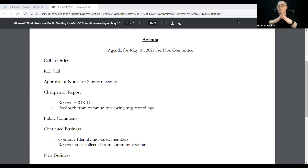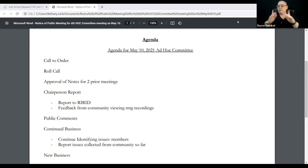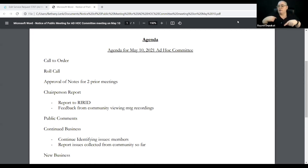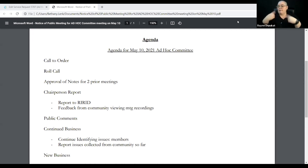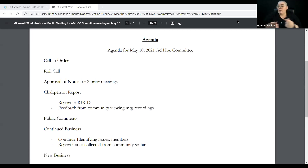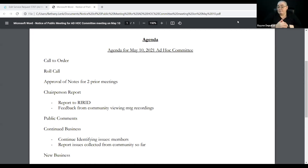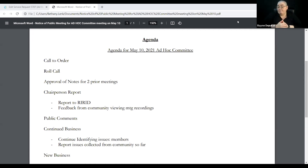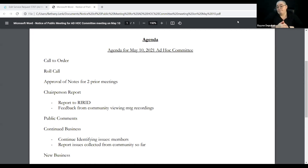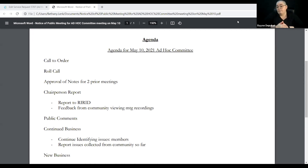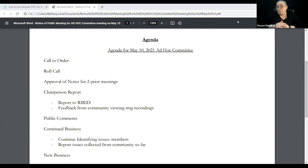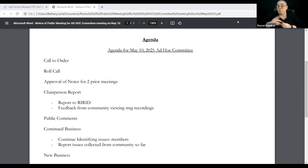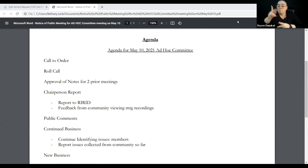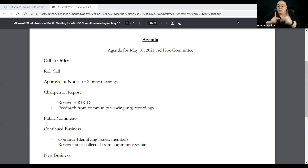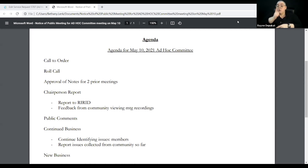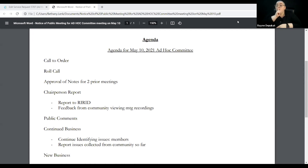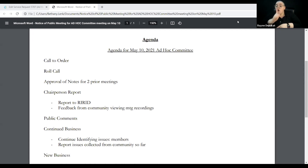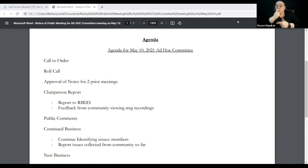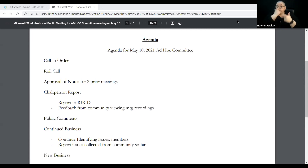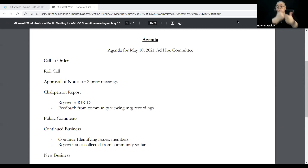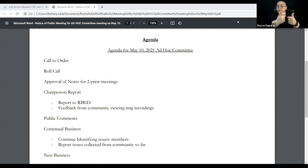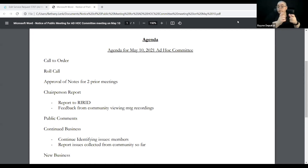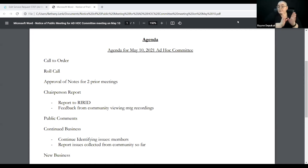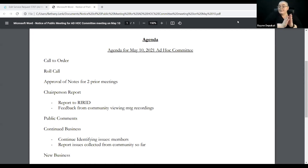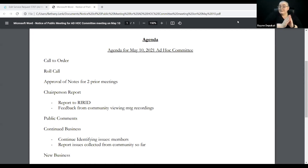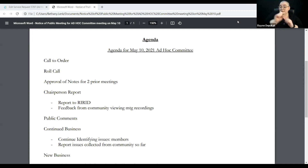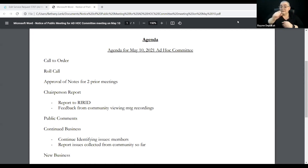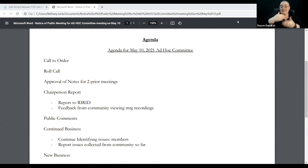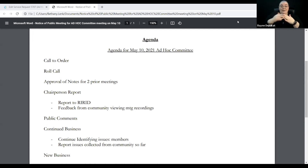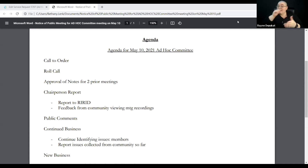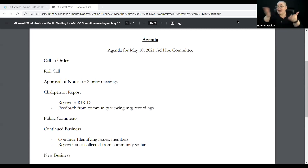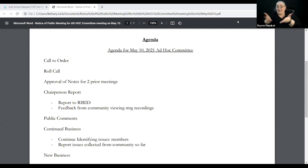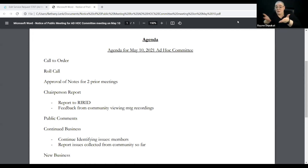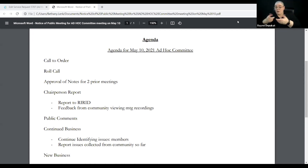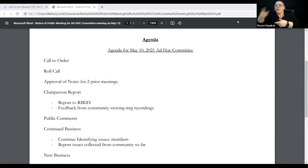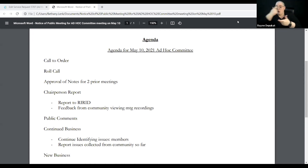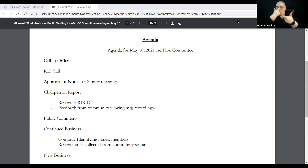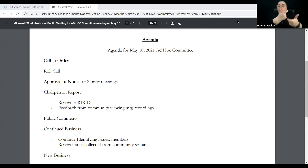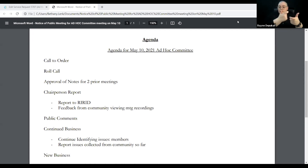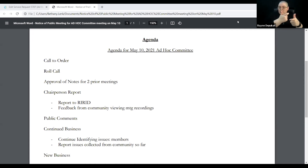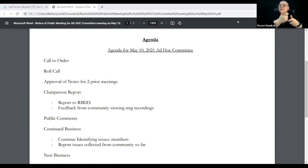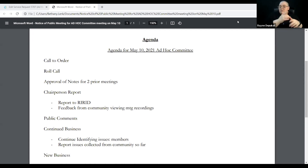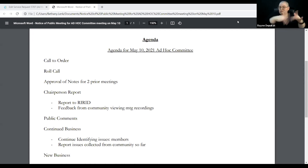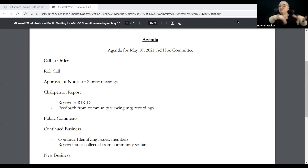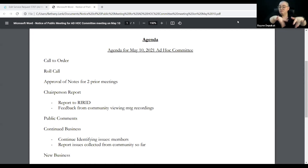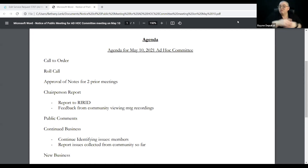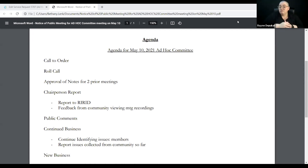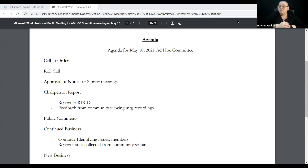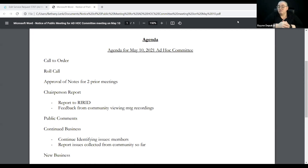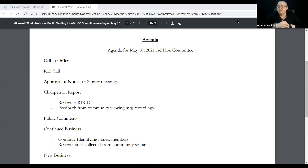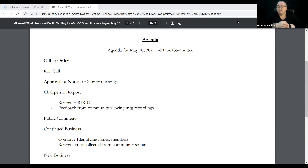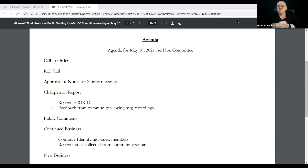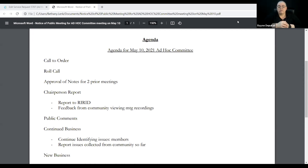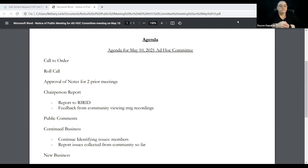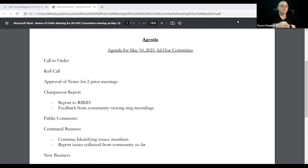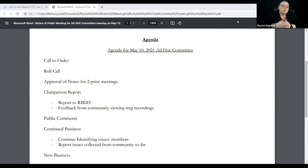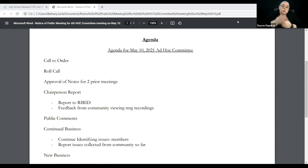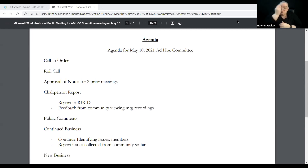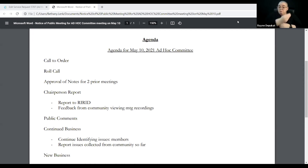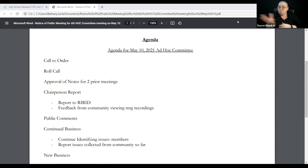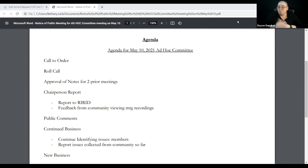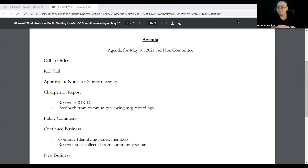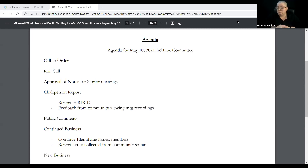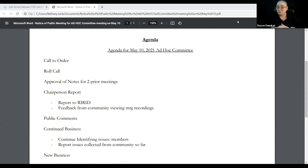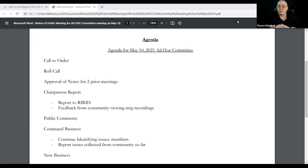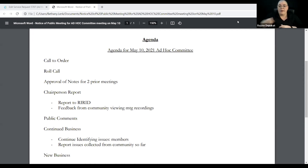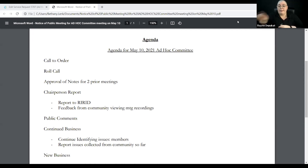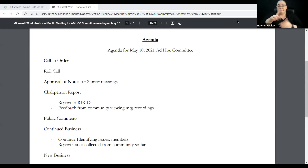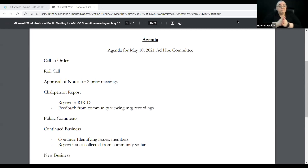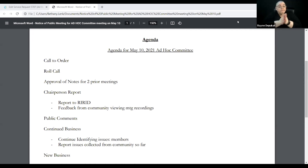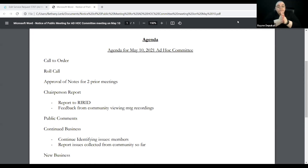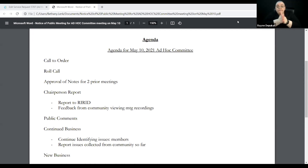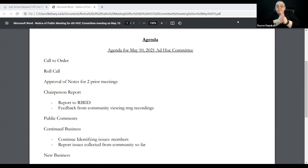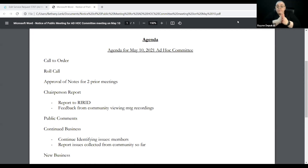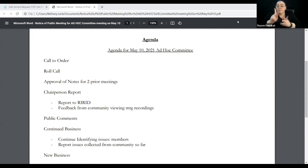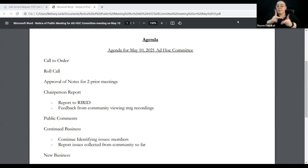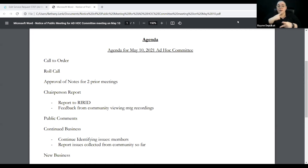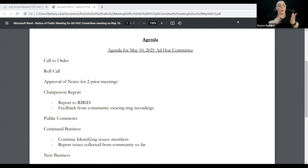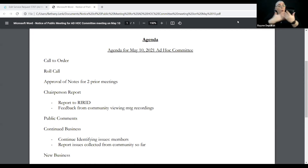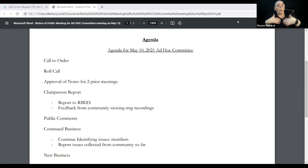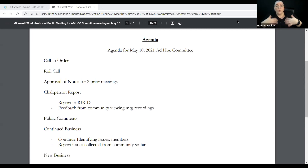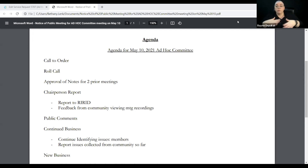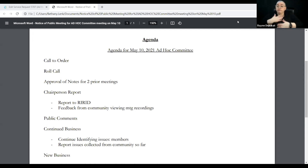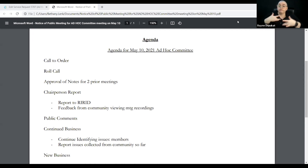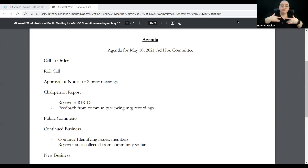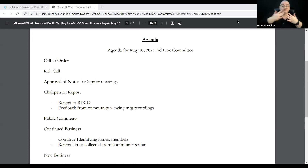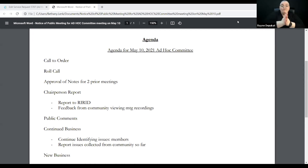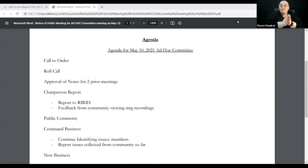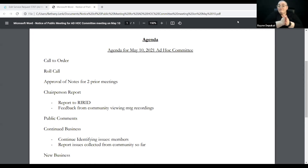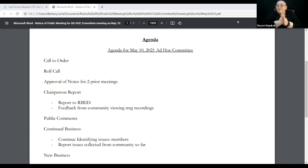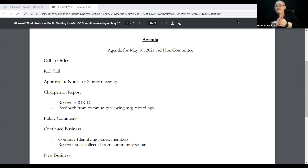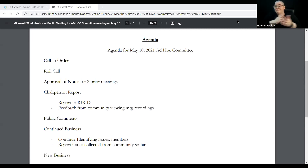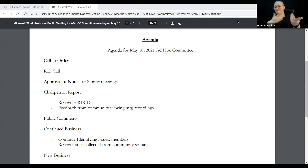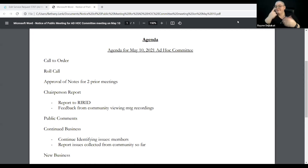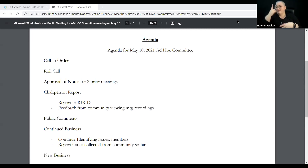So, so far, that's what we've heard throughout the community so far, if people are interested, and the meeting, even though they're not here, they do watch the recordings of it